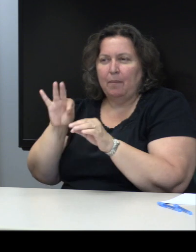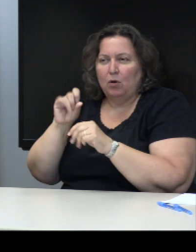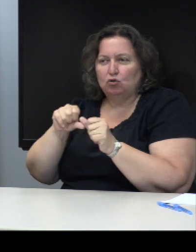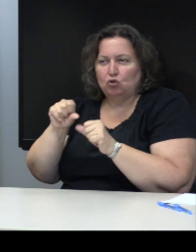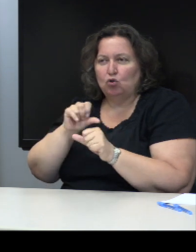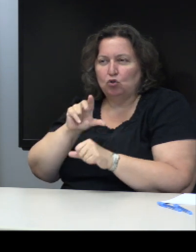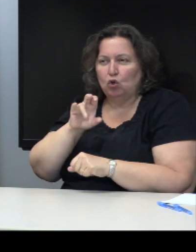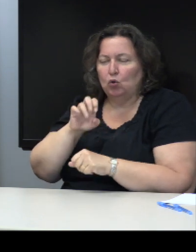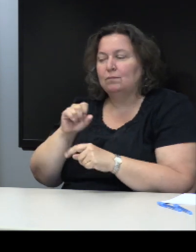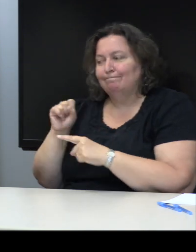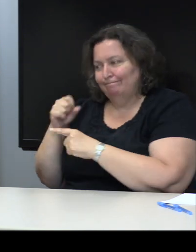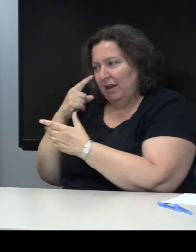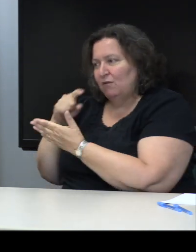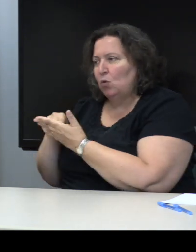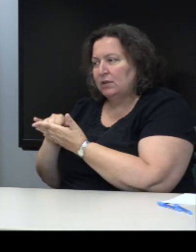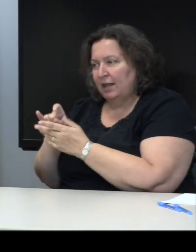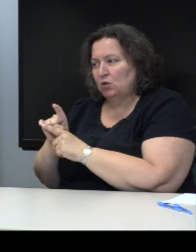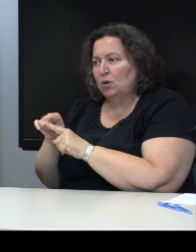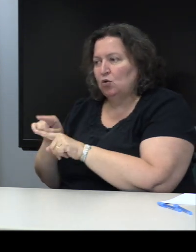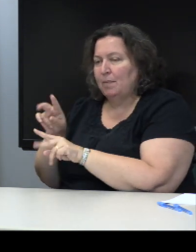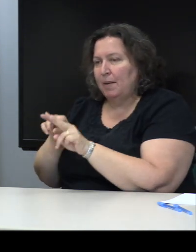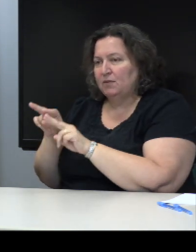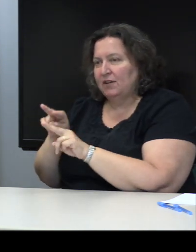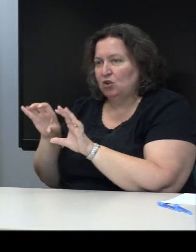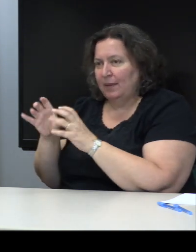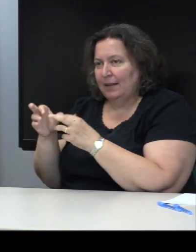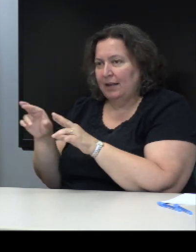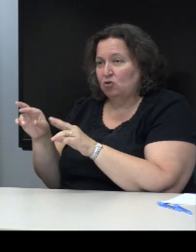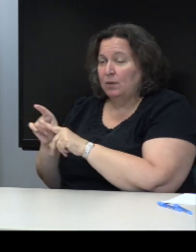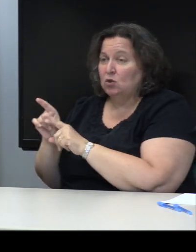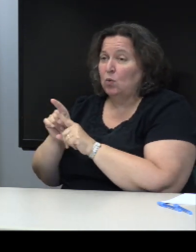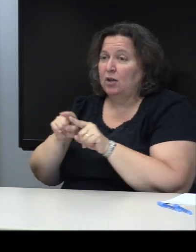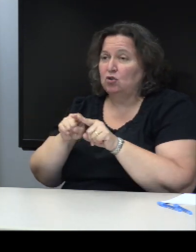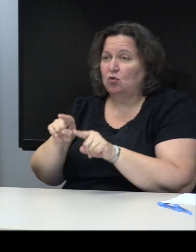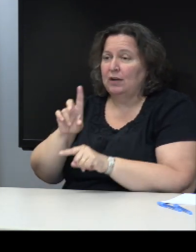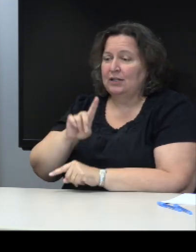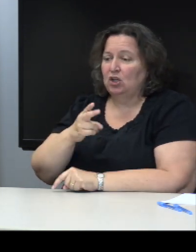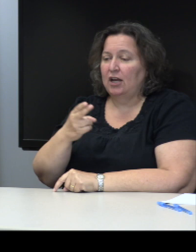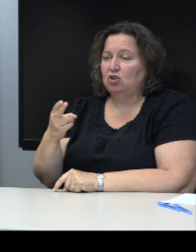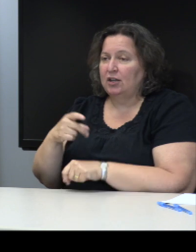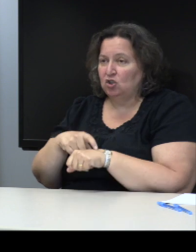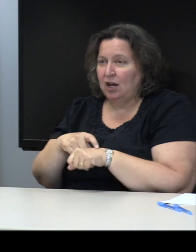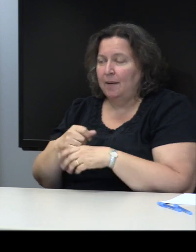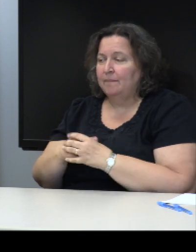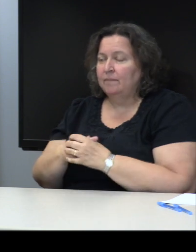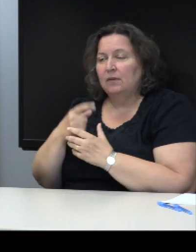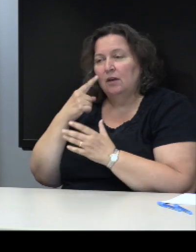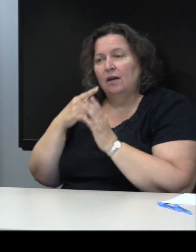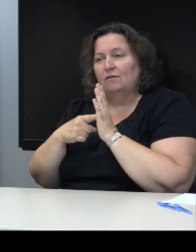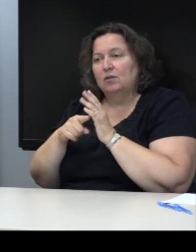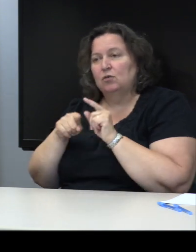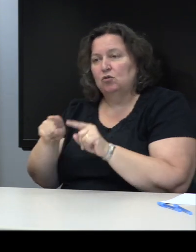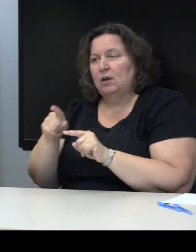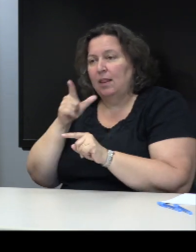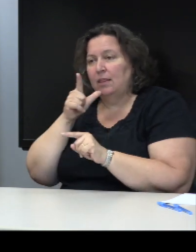Jody: I have noticed that as well during my observations in the classroom as well as during our D/HH time. For example, during our "Lunch Bunch" groups